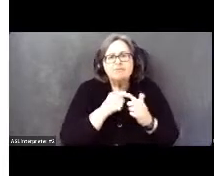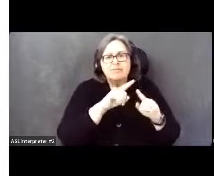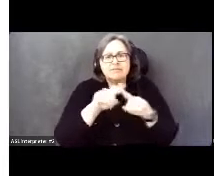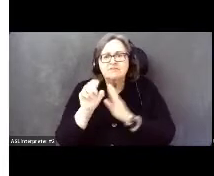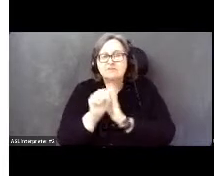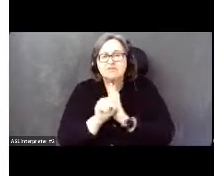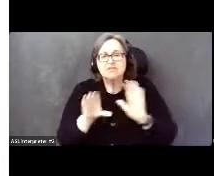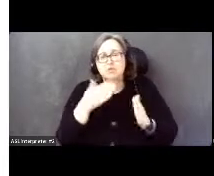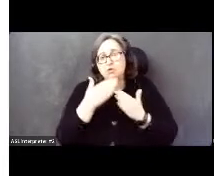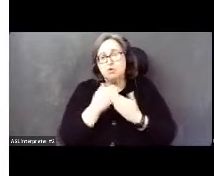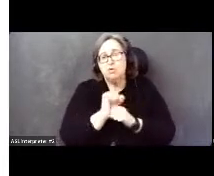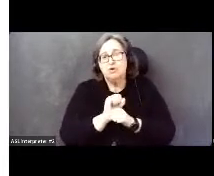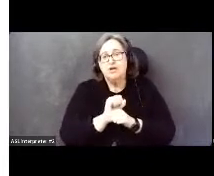work in the criminal and juvenile justice